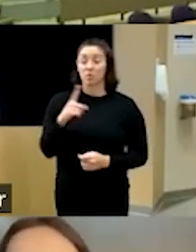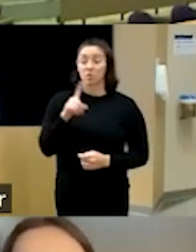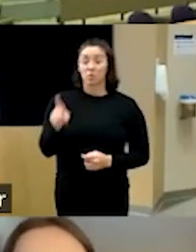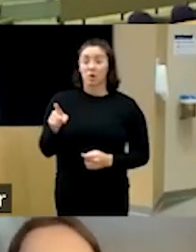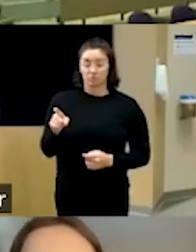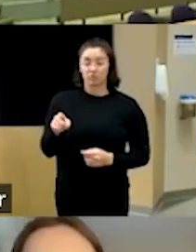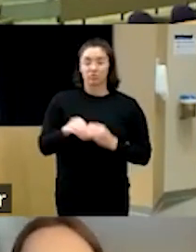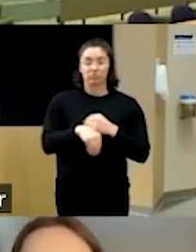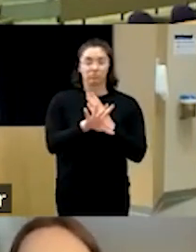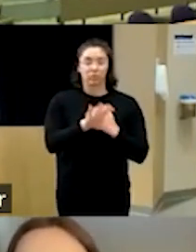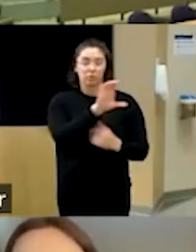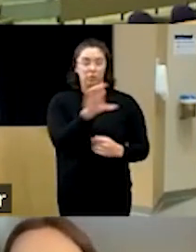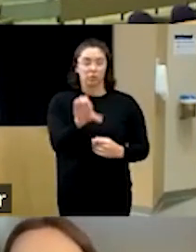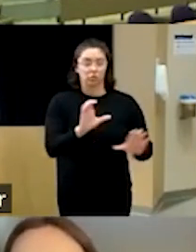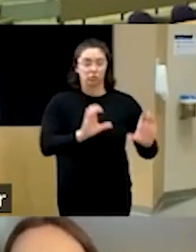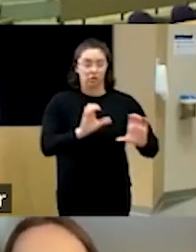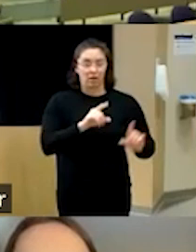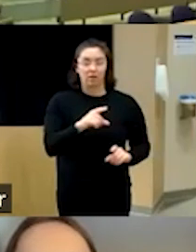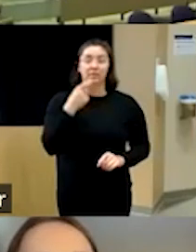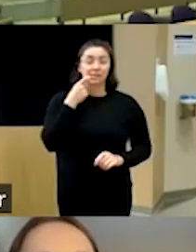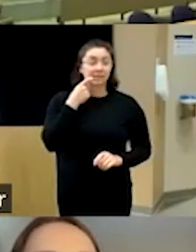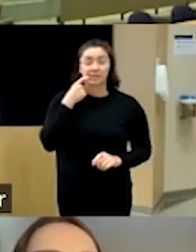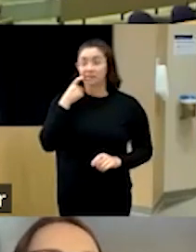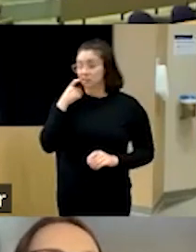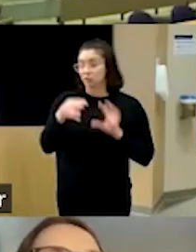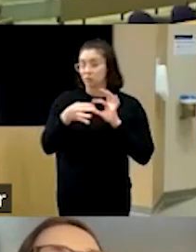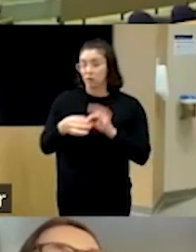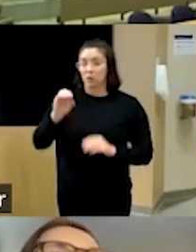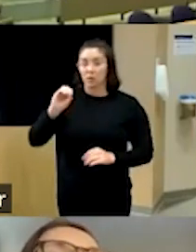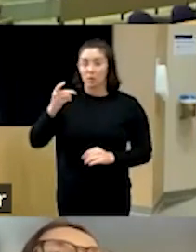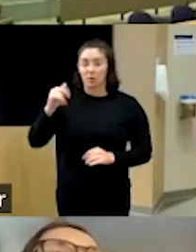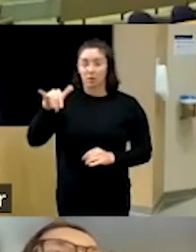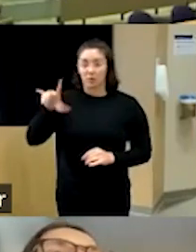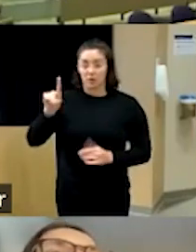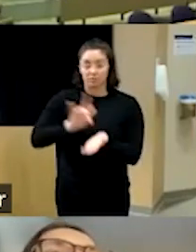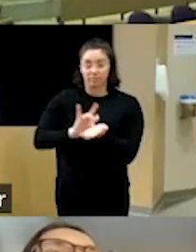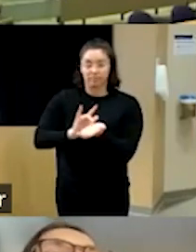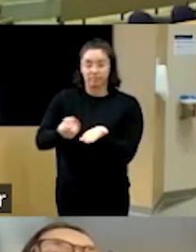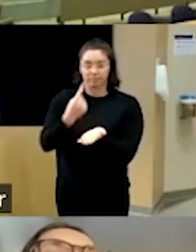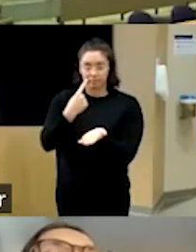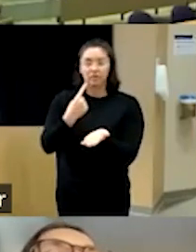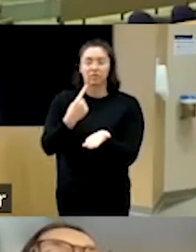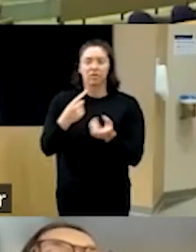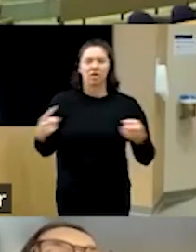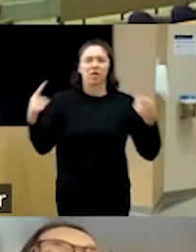in from Zoom is addiction particularly to opioid analgesics not a contraindication to enrolling in